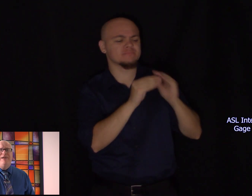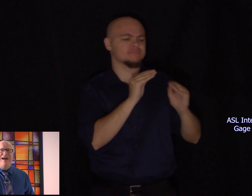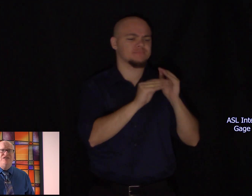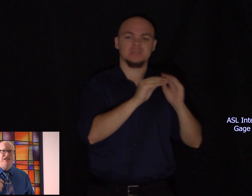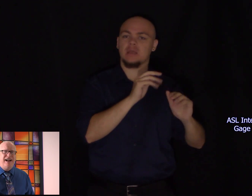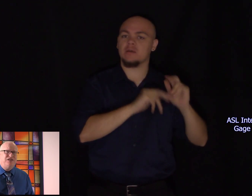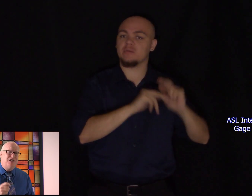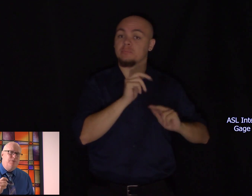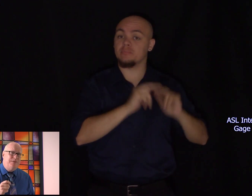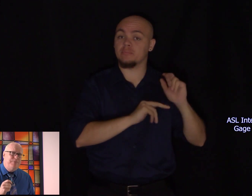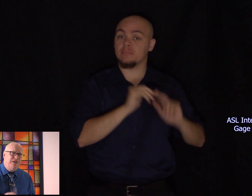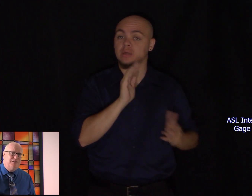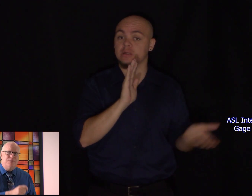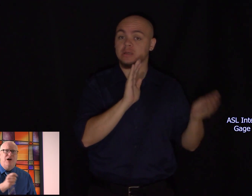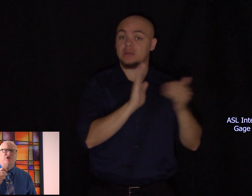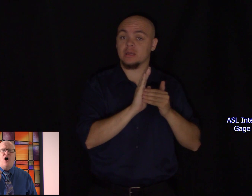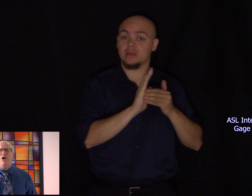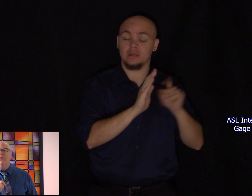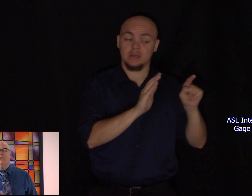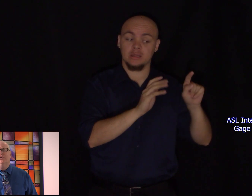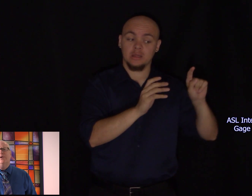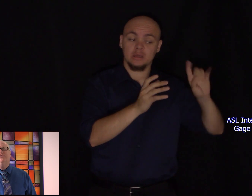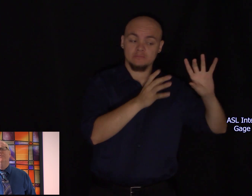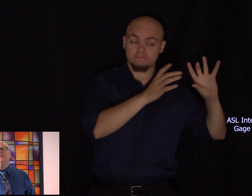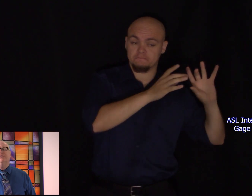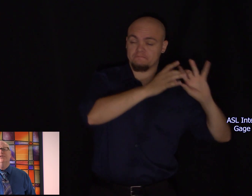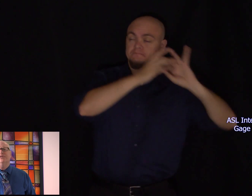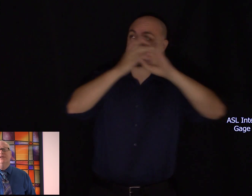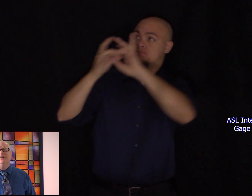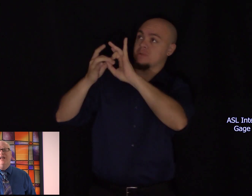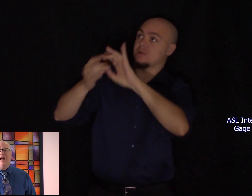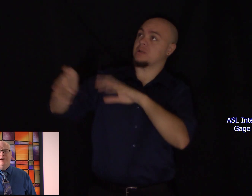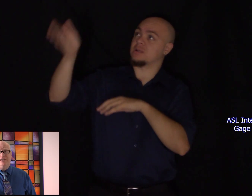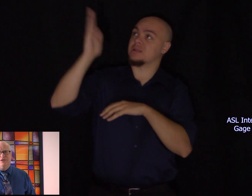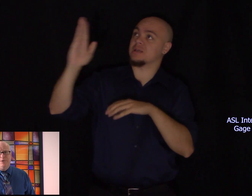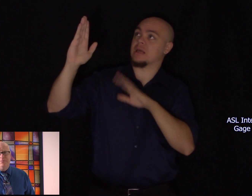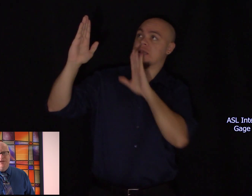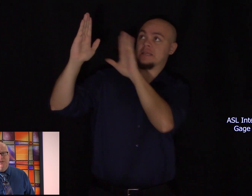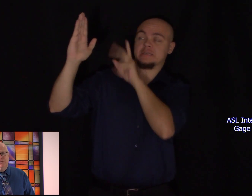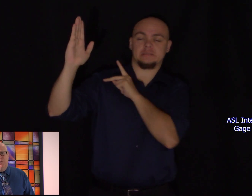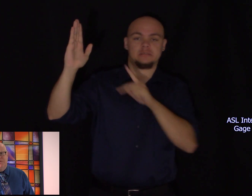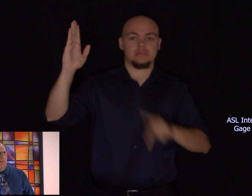we have a chance to rebuild amongst all those questions and we need to rebuild towards the